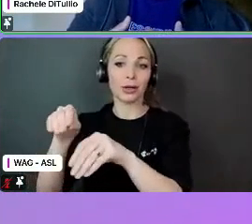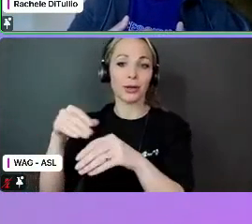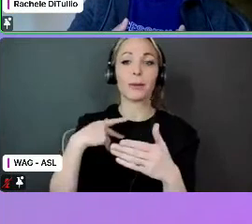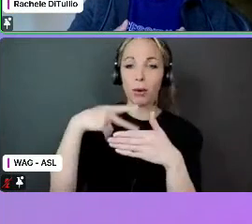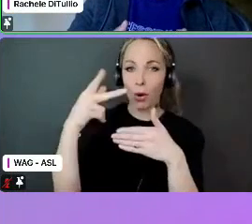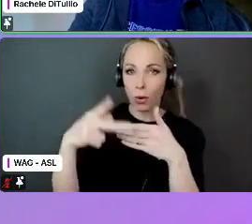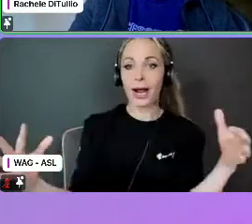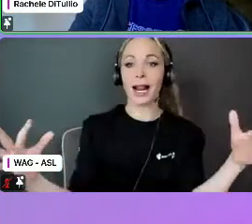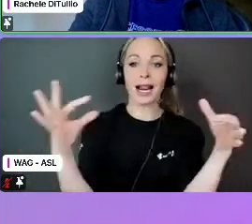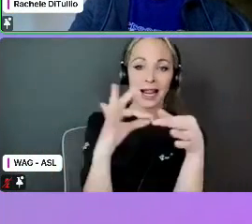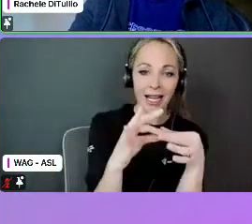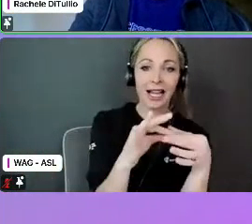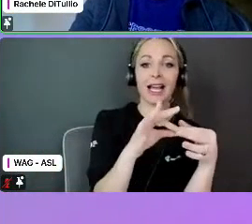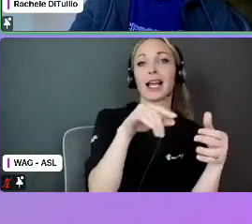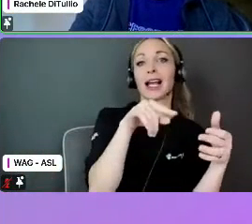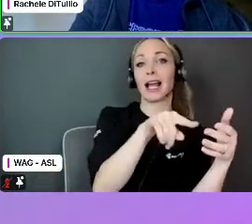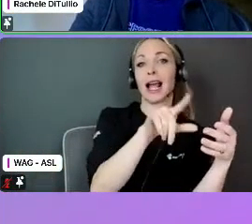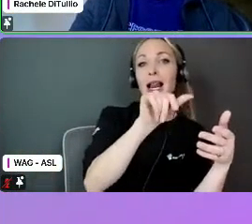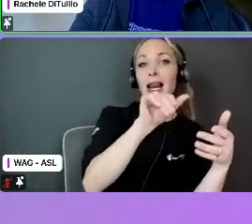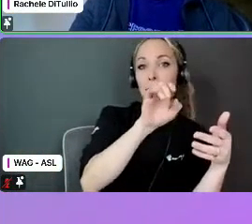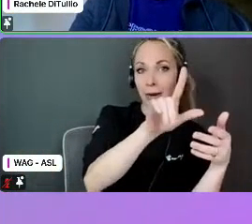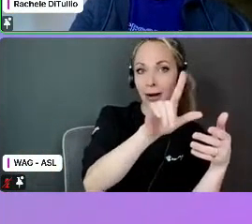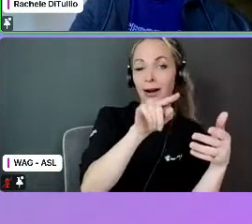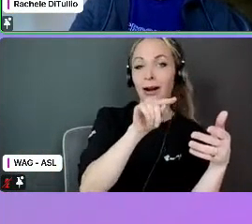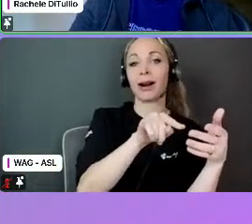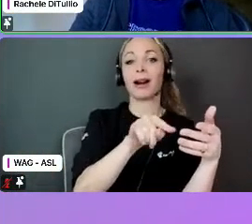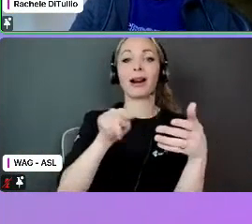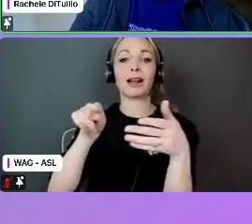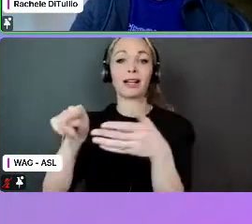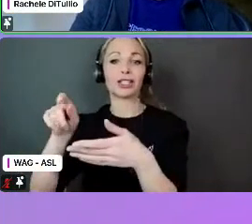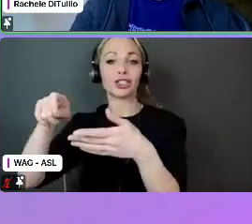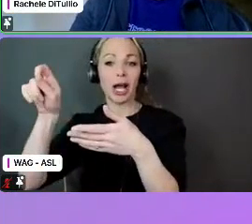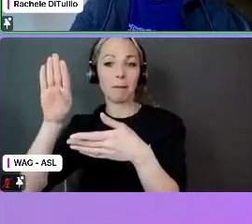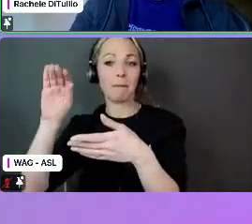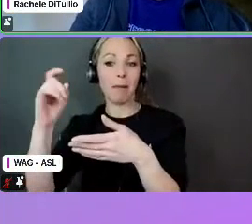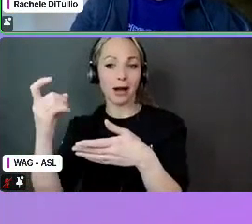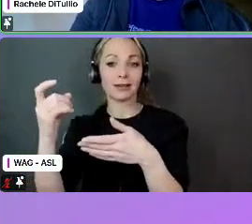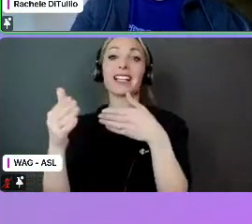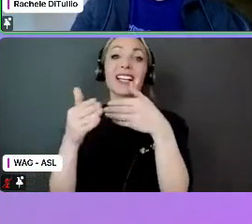input is located within the label.